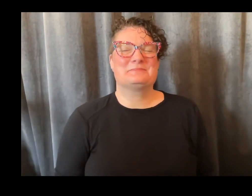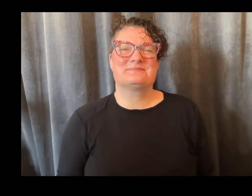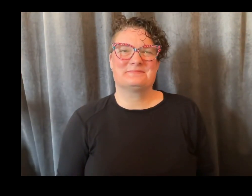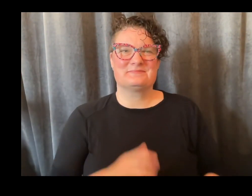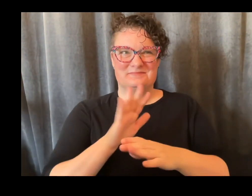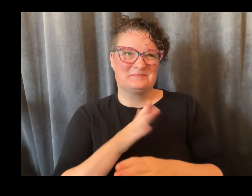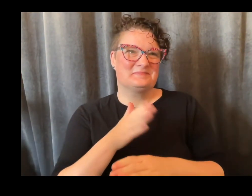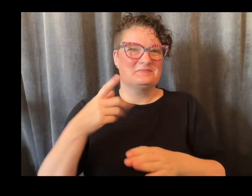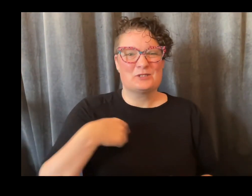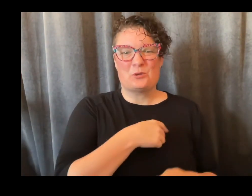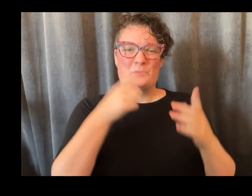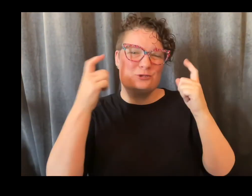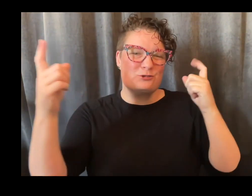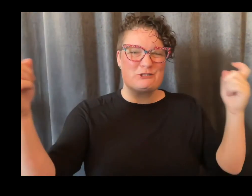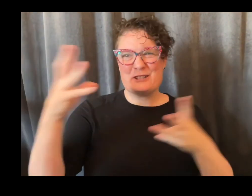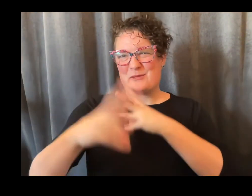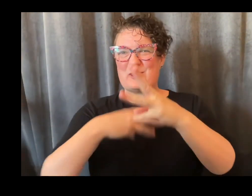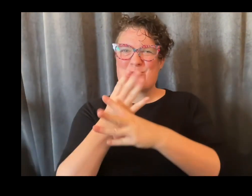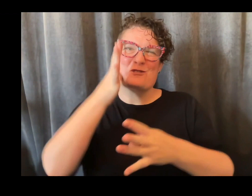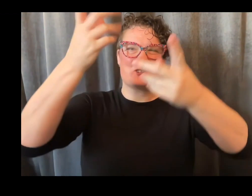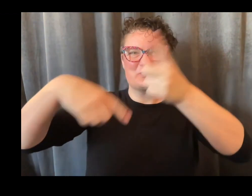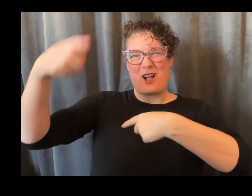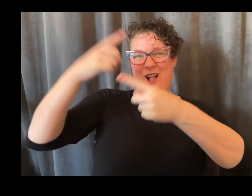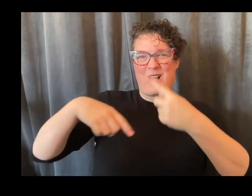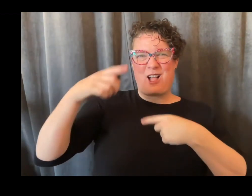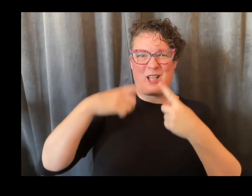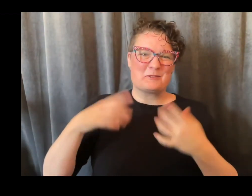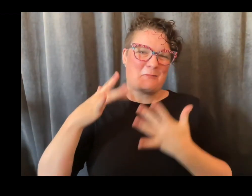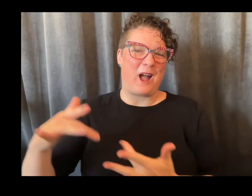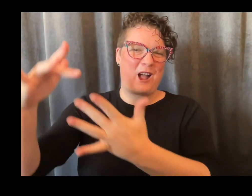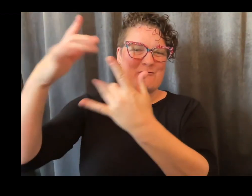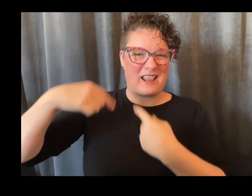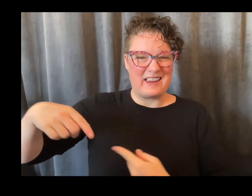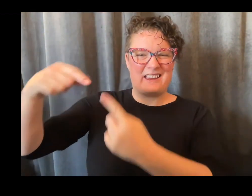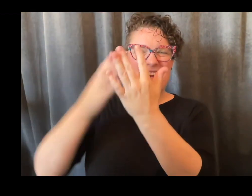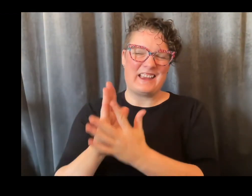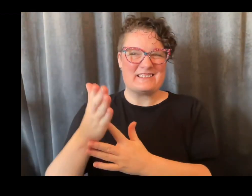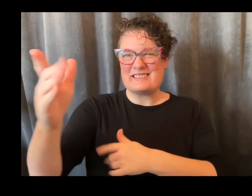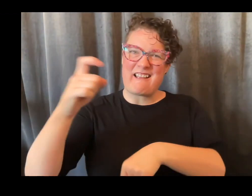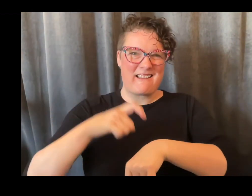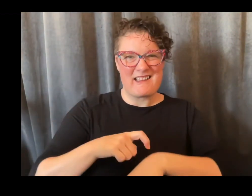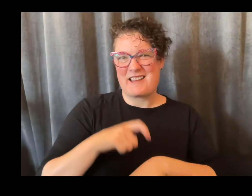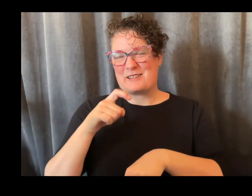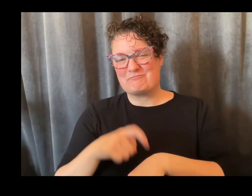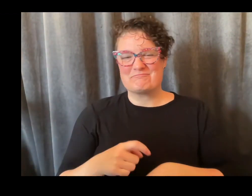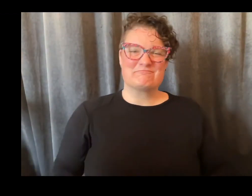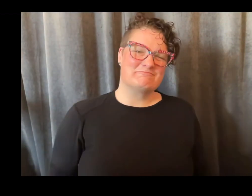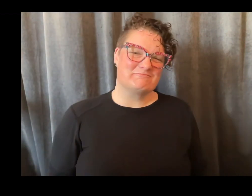We're dreaming the World to Come, spiraling in time.